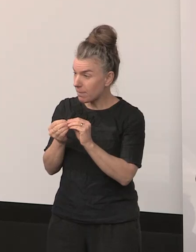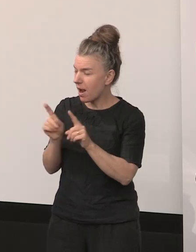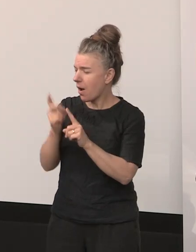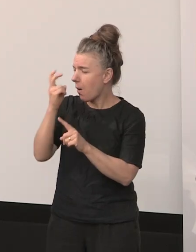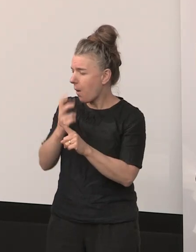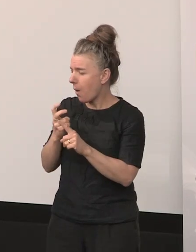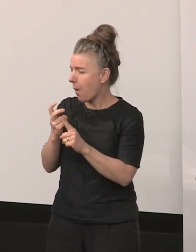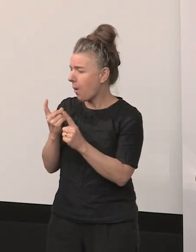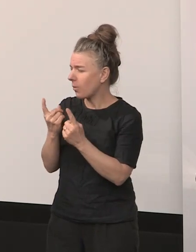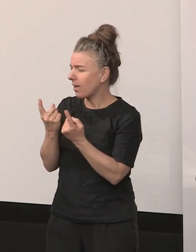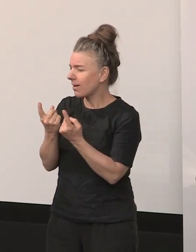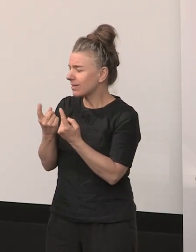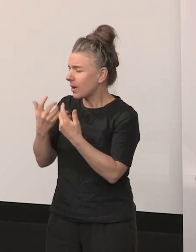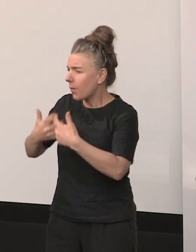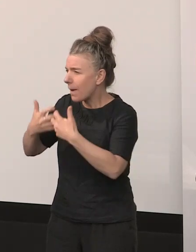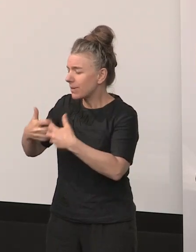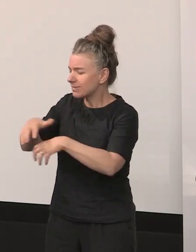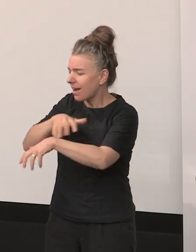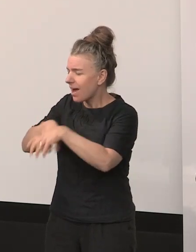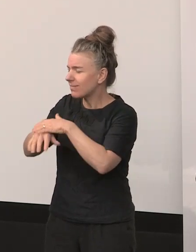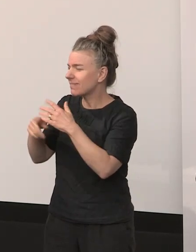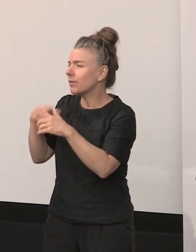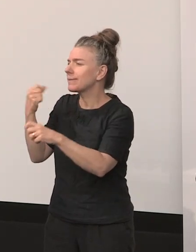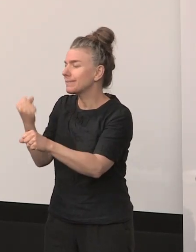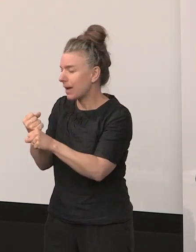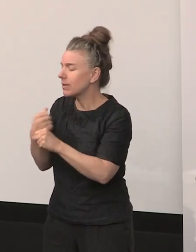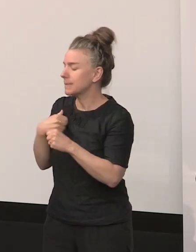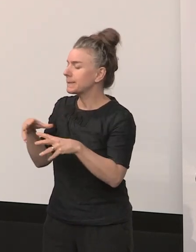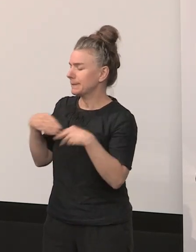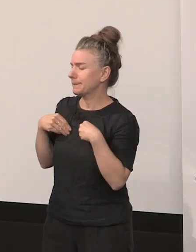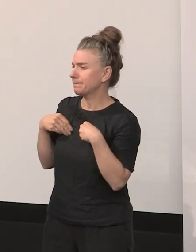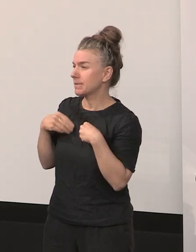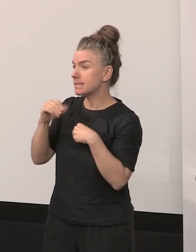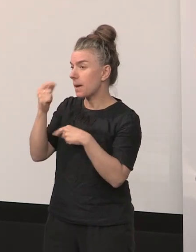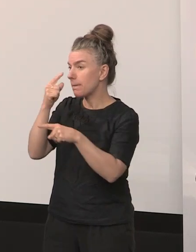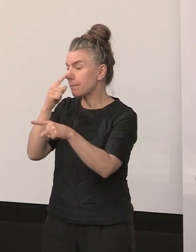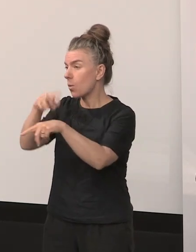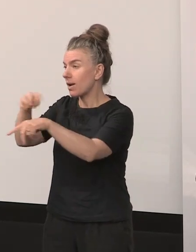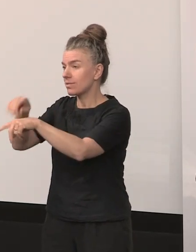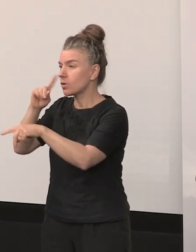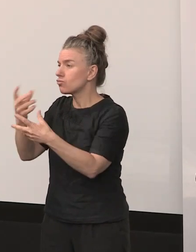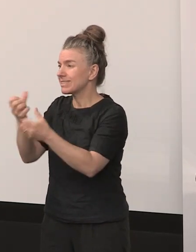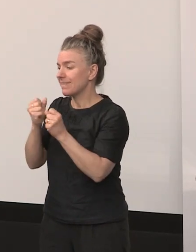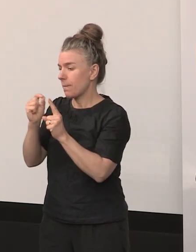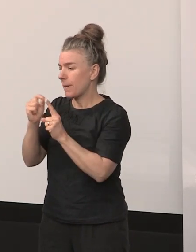So, wherever there was an issue identified, I acknowledged that, where we had expired